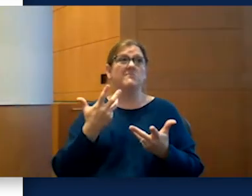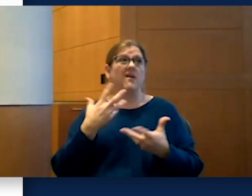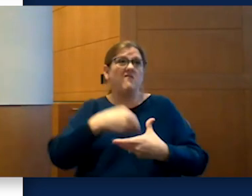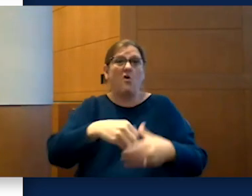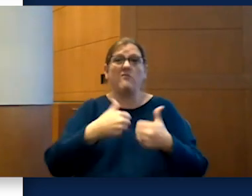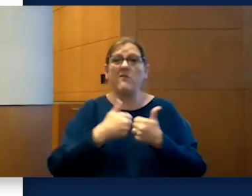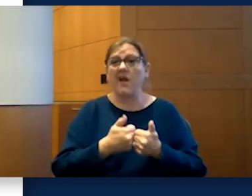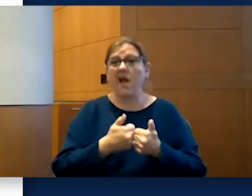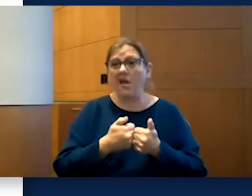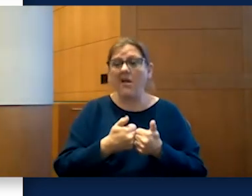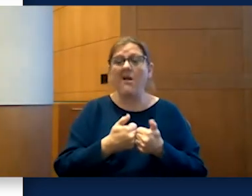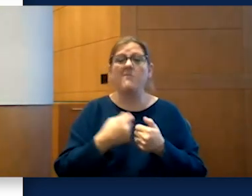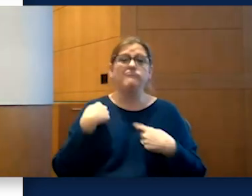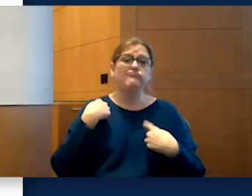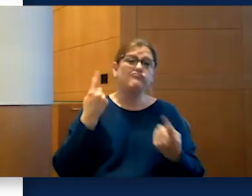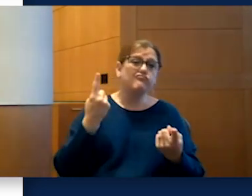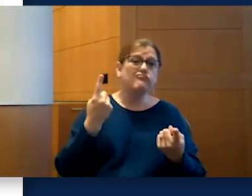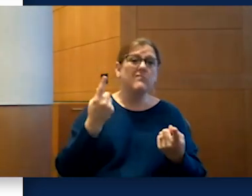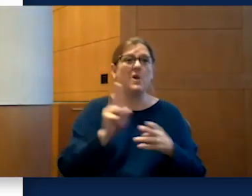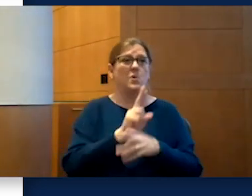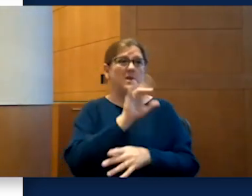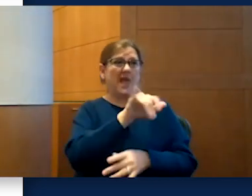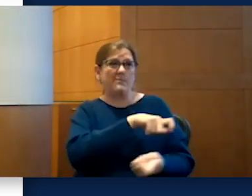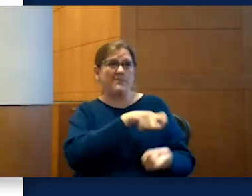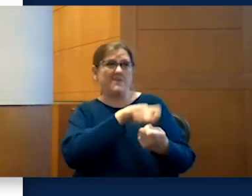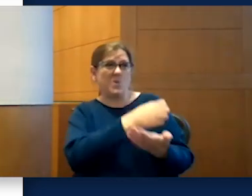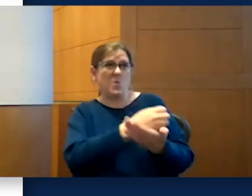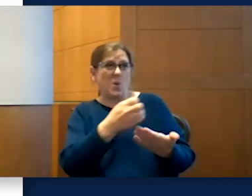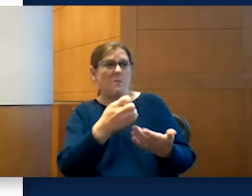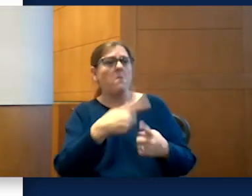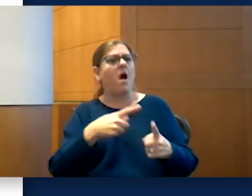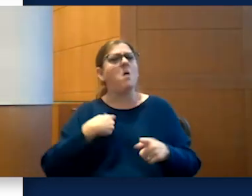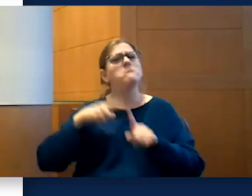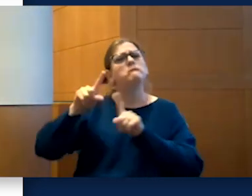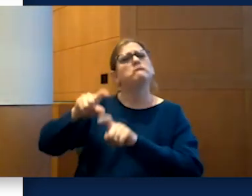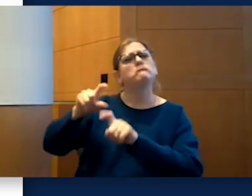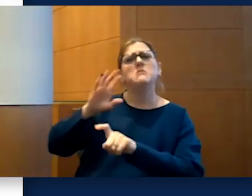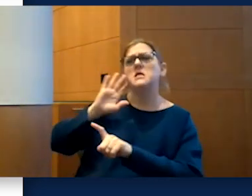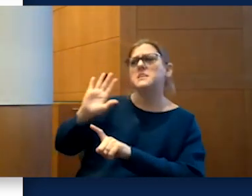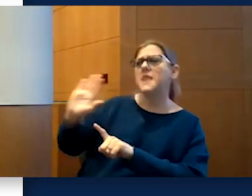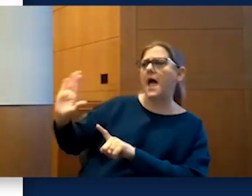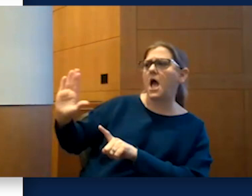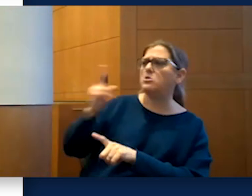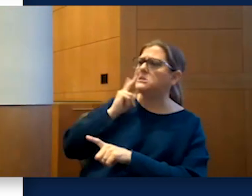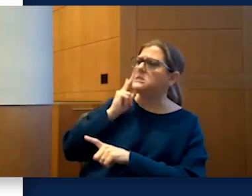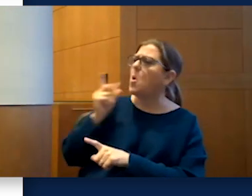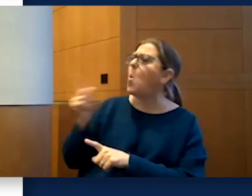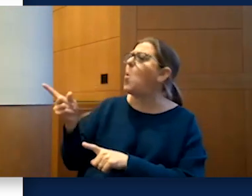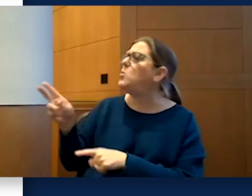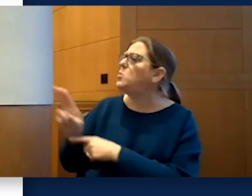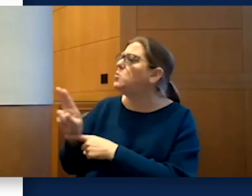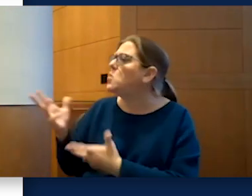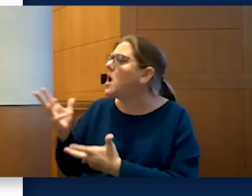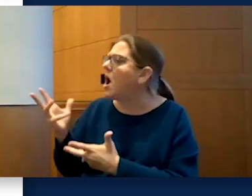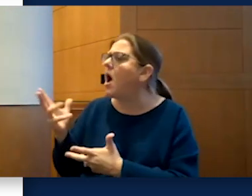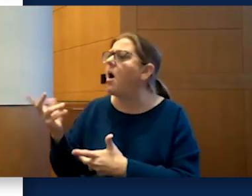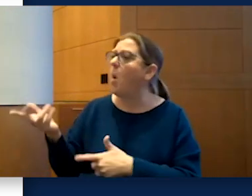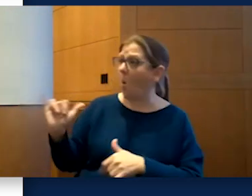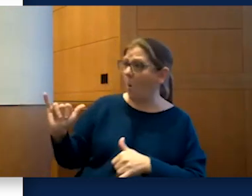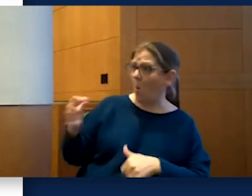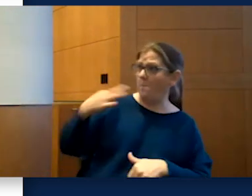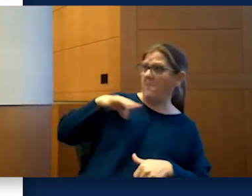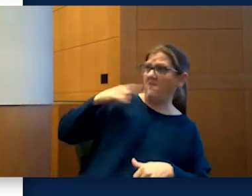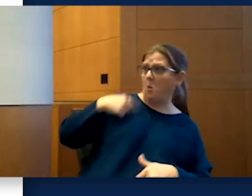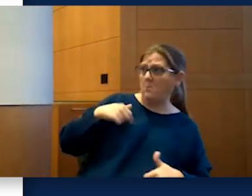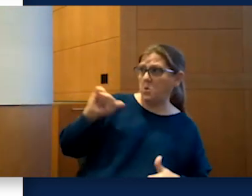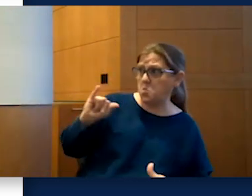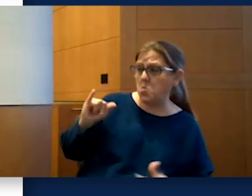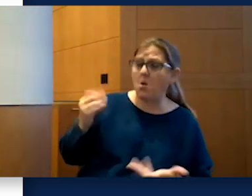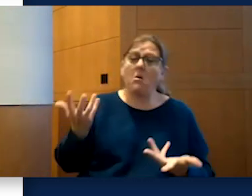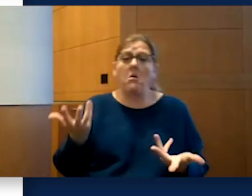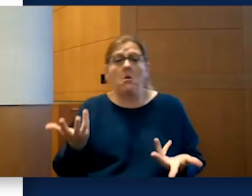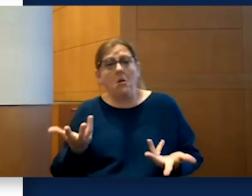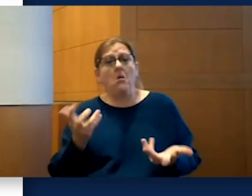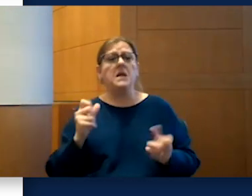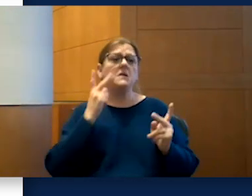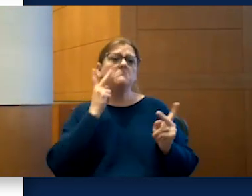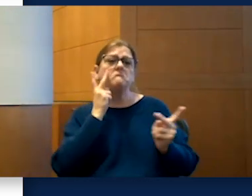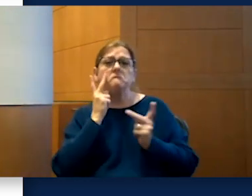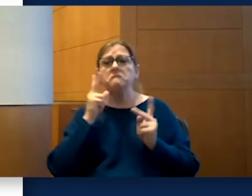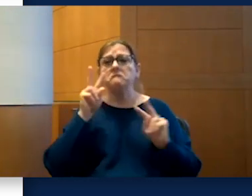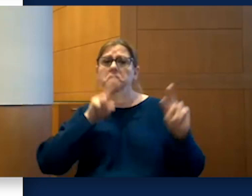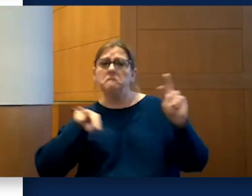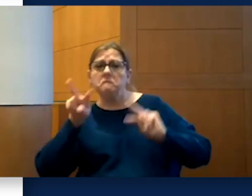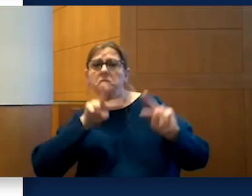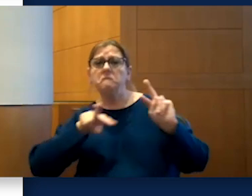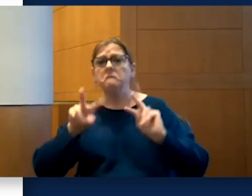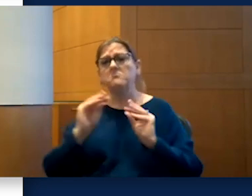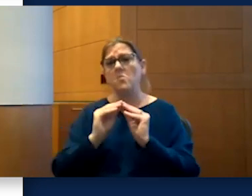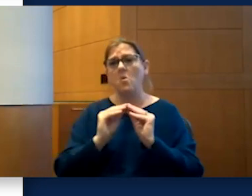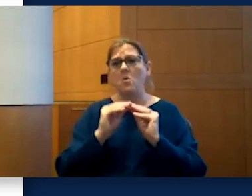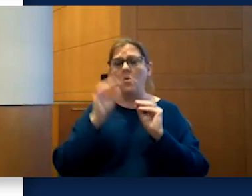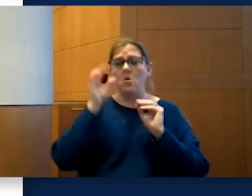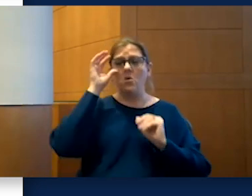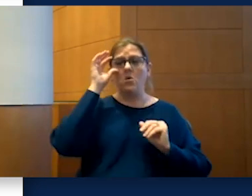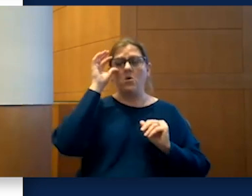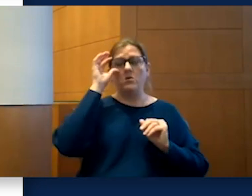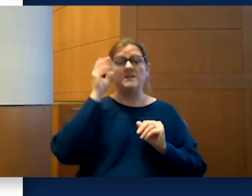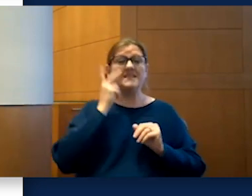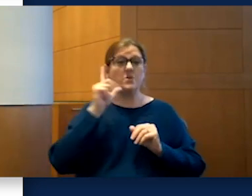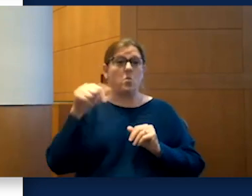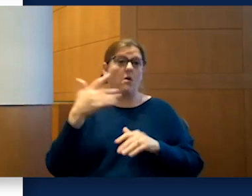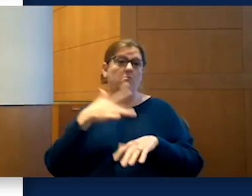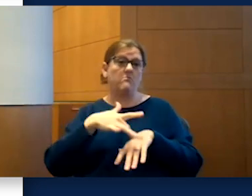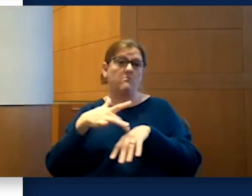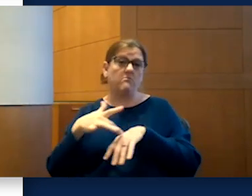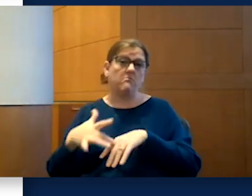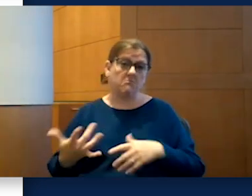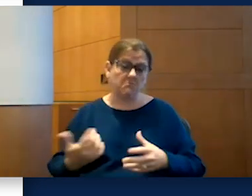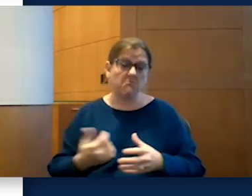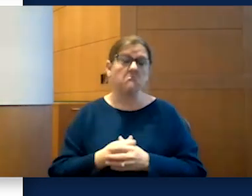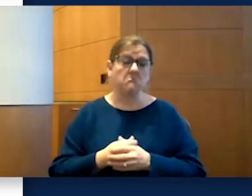So, that's one thing that's been nice about the arcade.